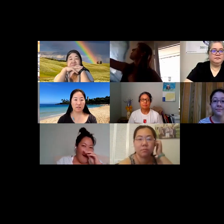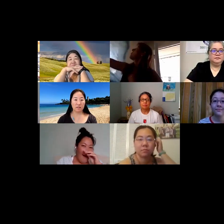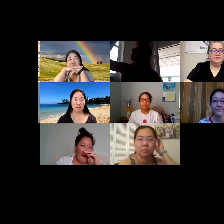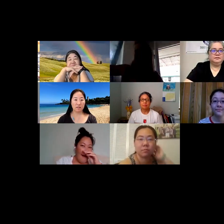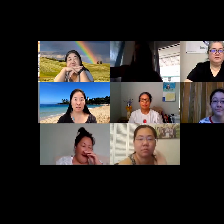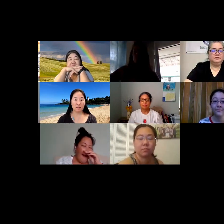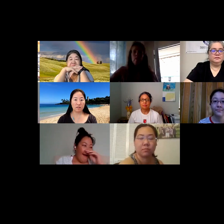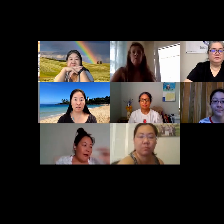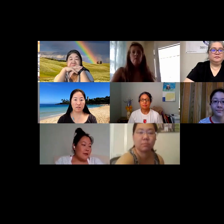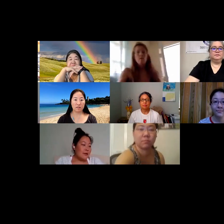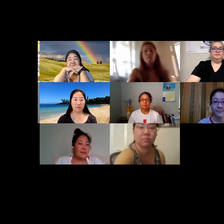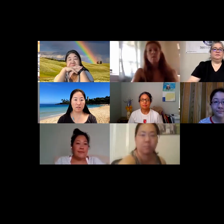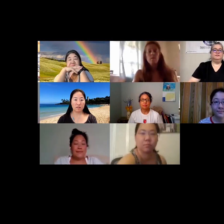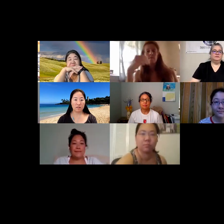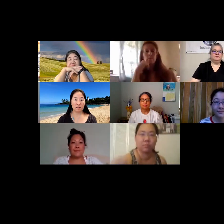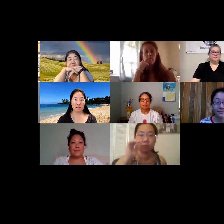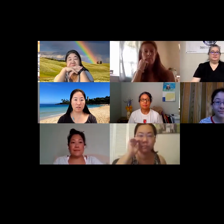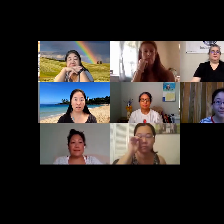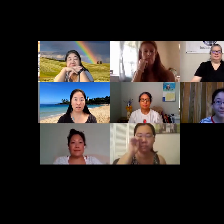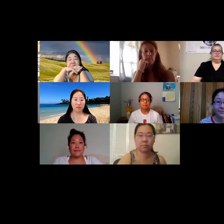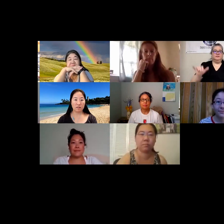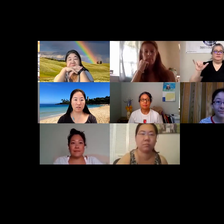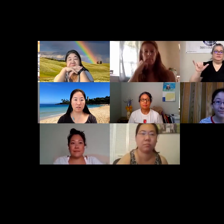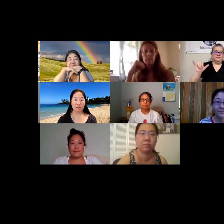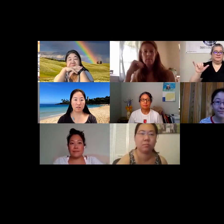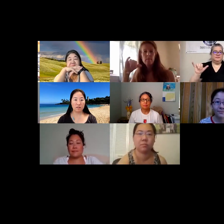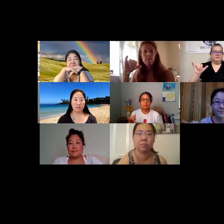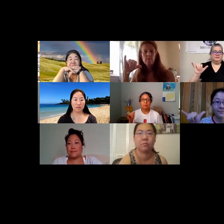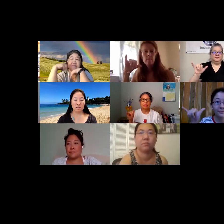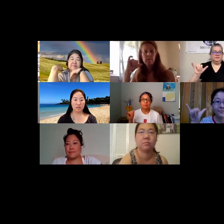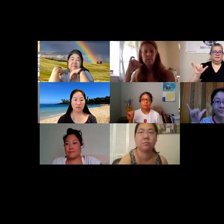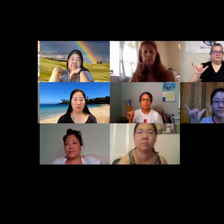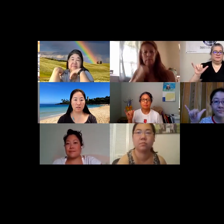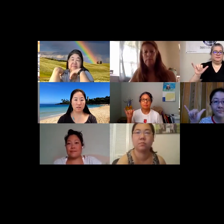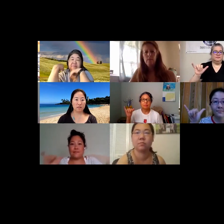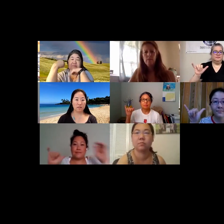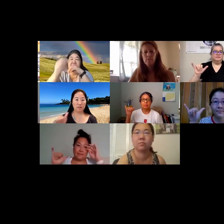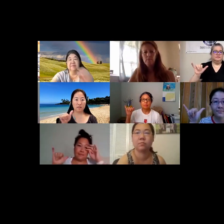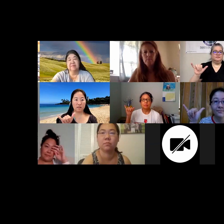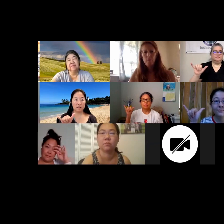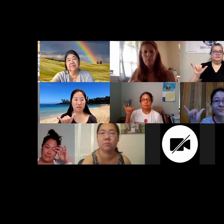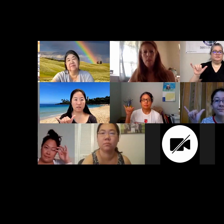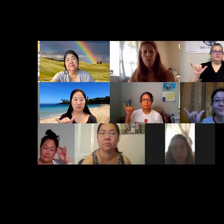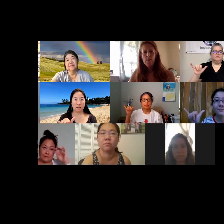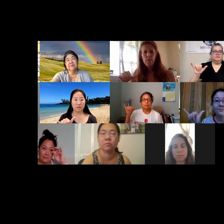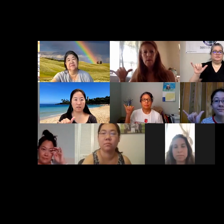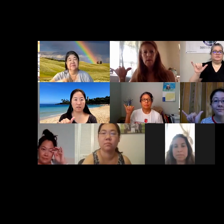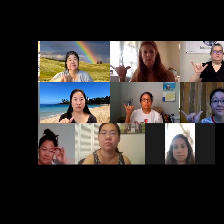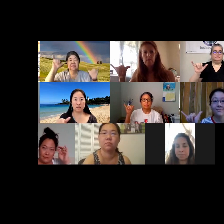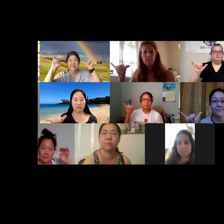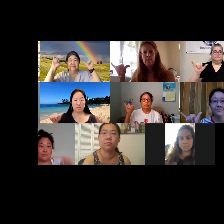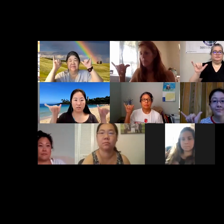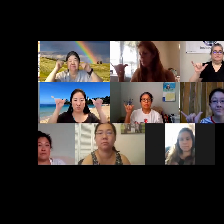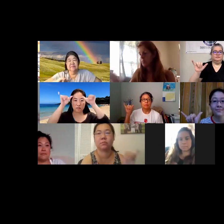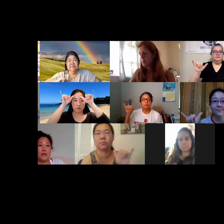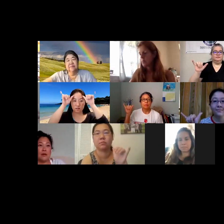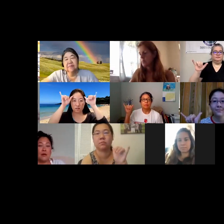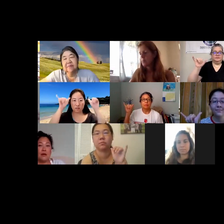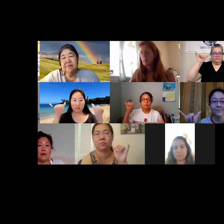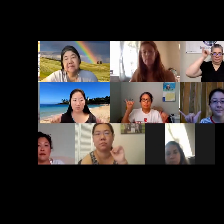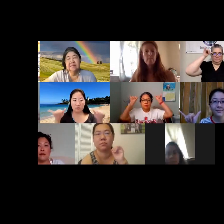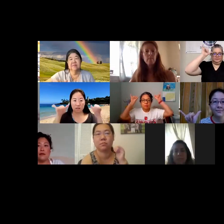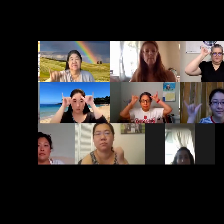So, let's use our handshapes. This is the Y. We can use it to do cow like this.